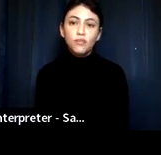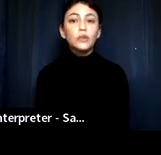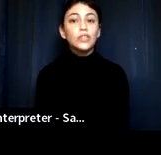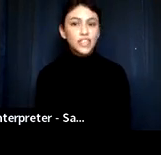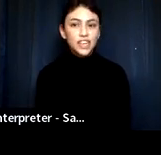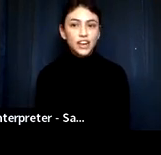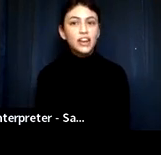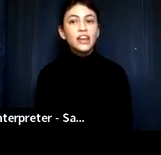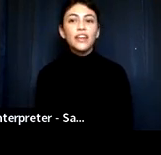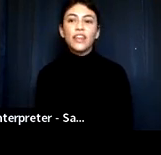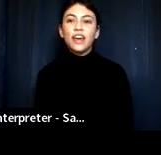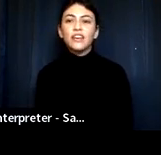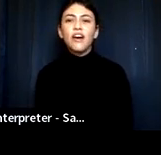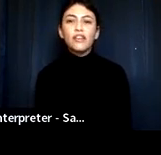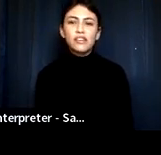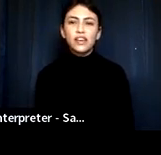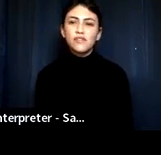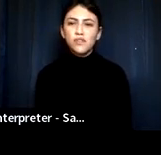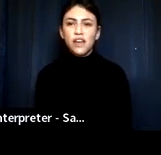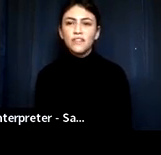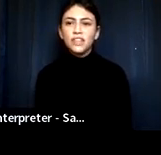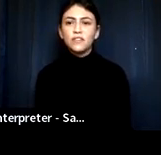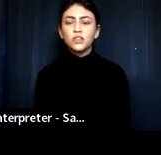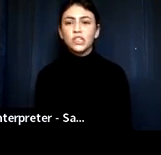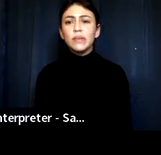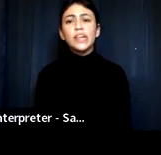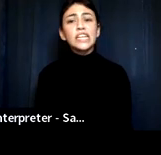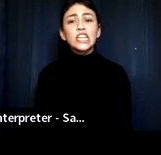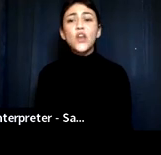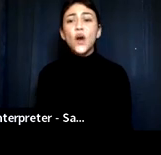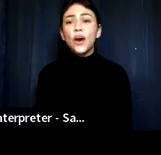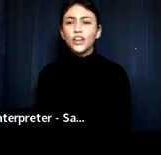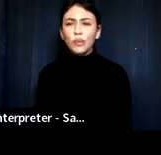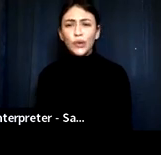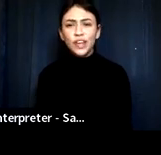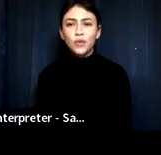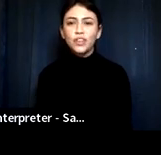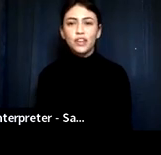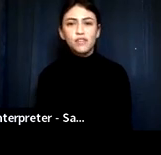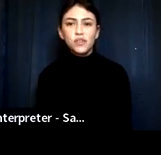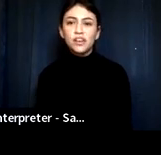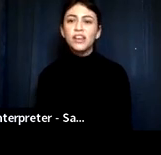like, myself, who didn't hear, and that caused a lot of strike and difficulty, because they didn't know how to communicate with the deaf student.